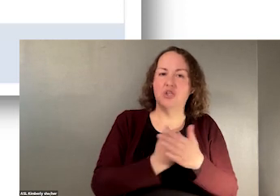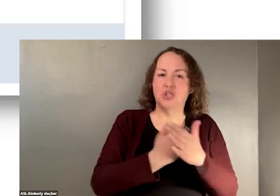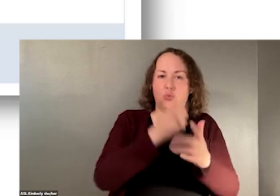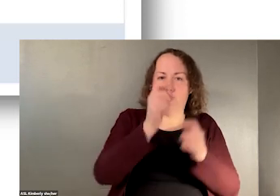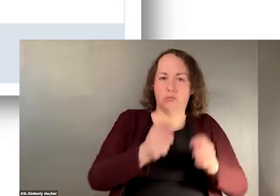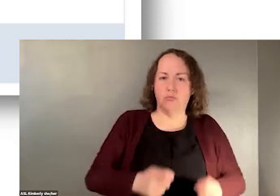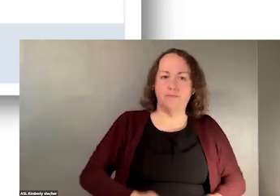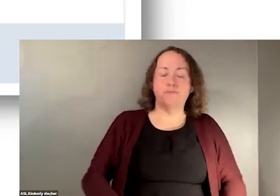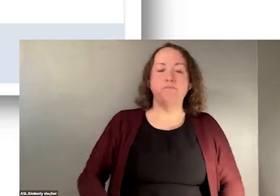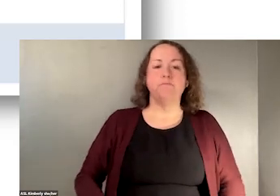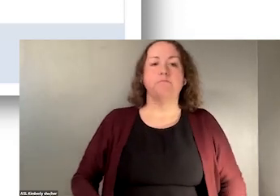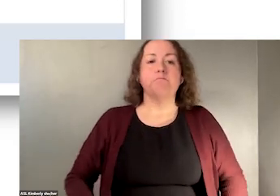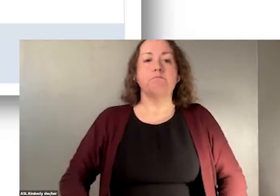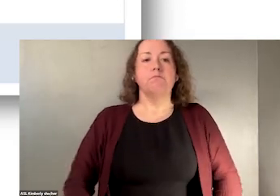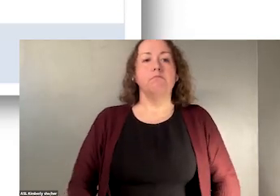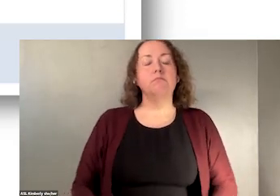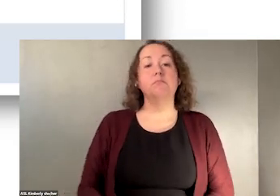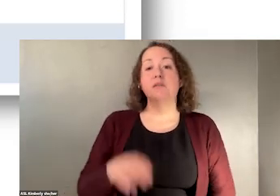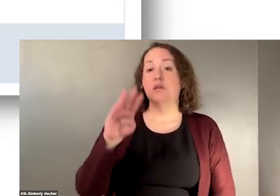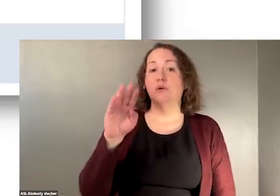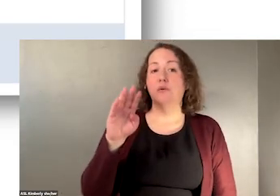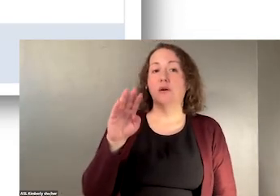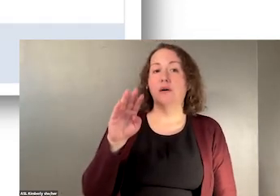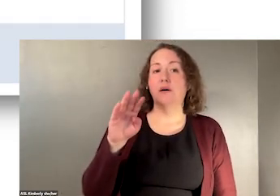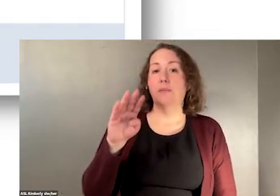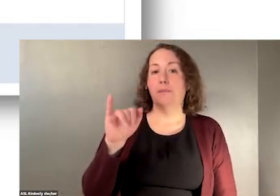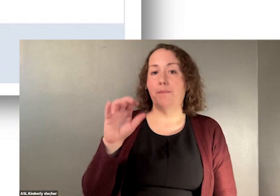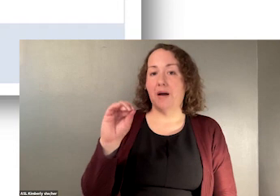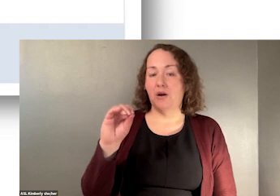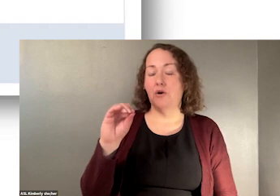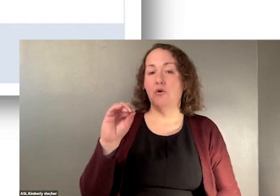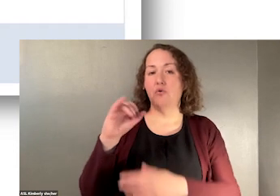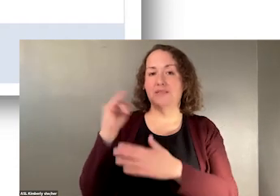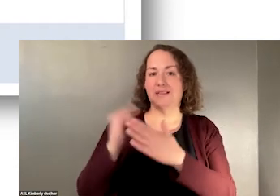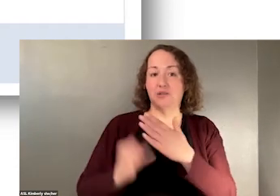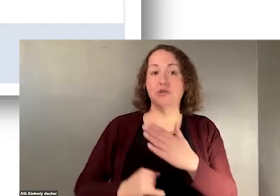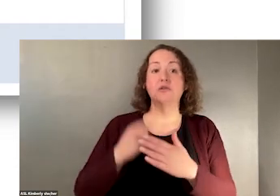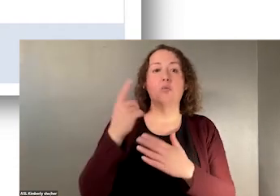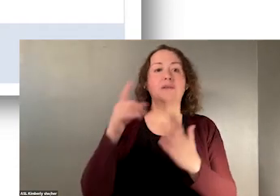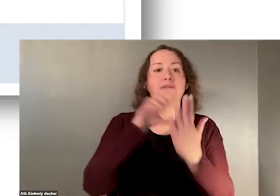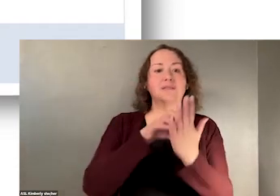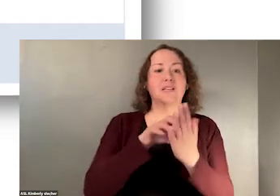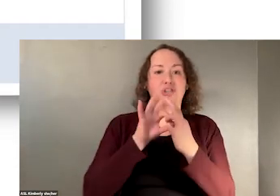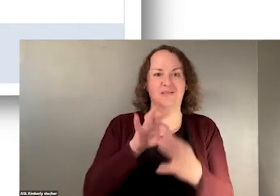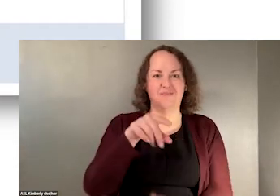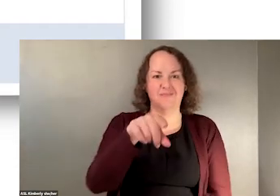When you're filling out a biographical sketch, one of the sections has to do with products